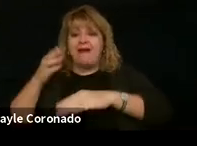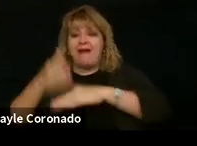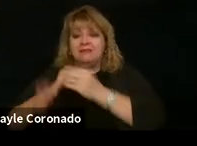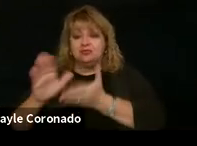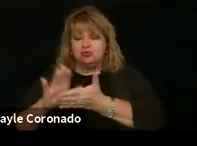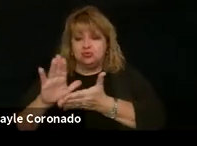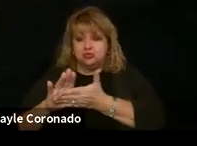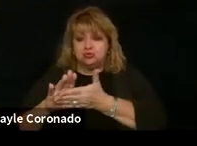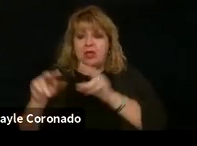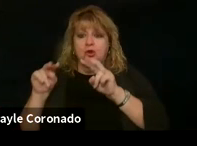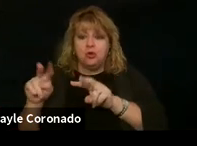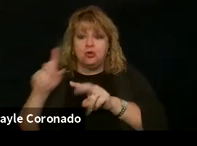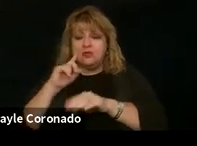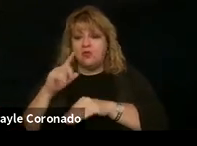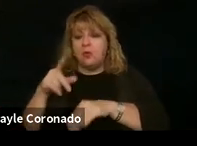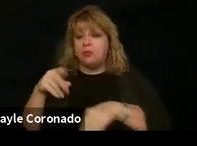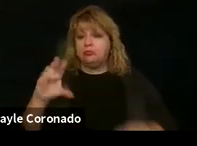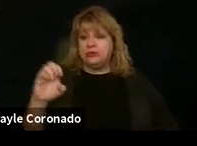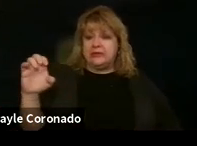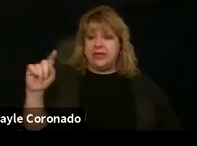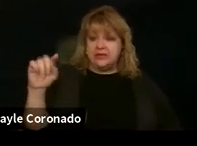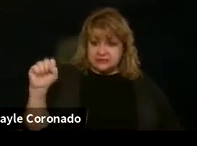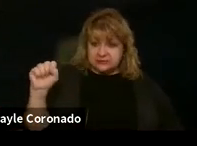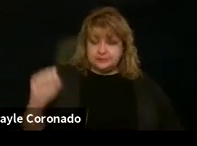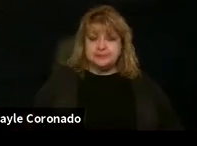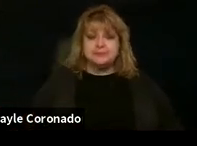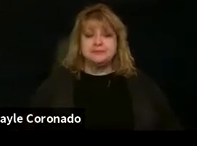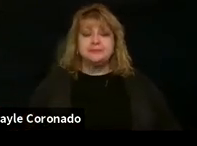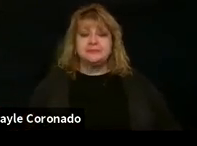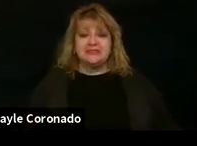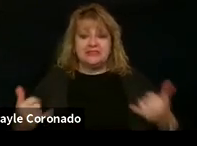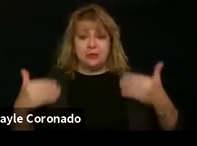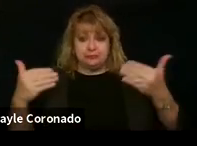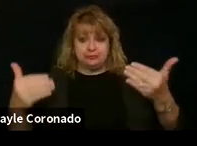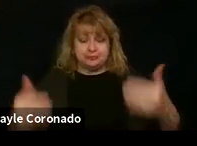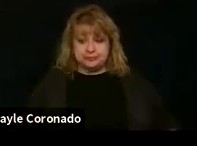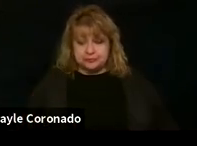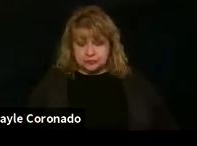Okay, next.